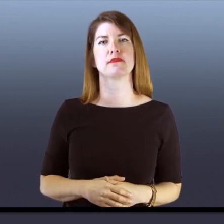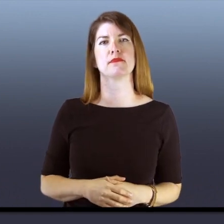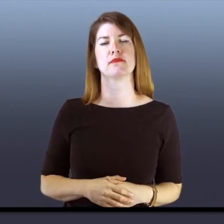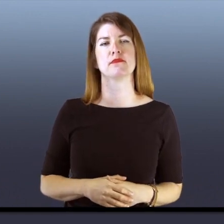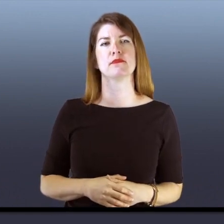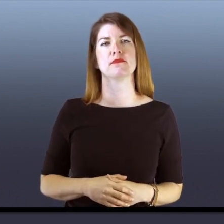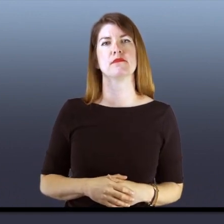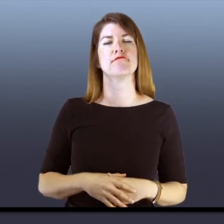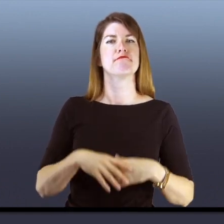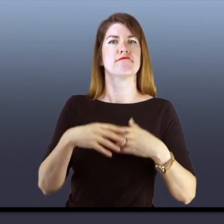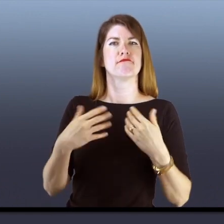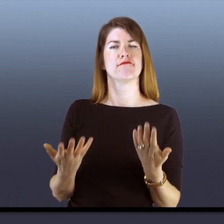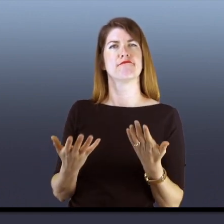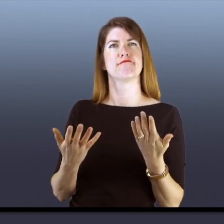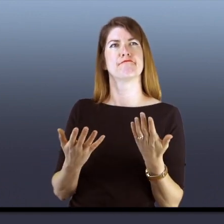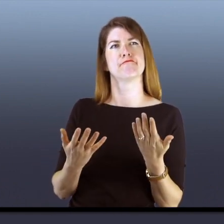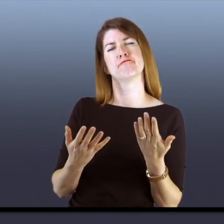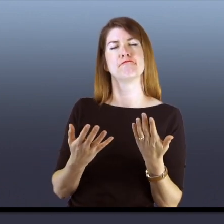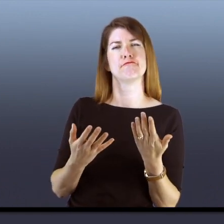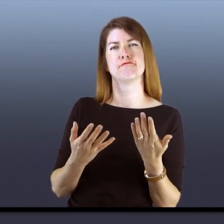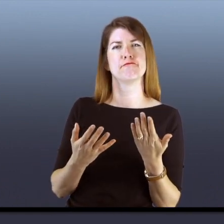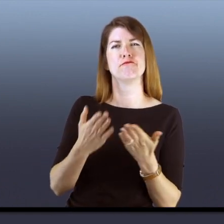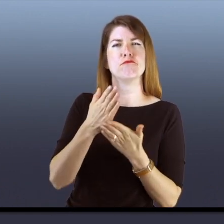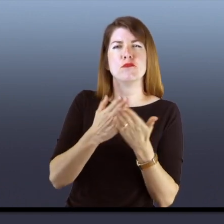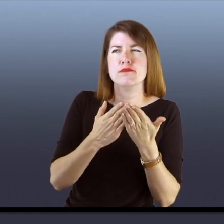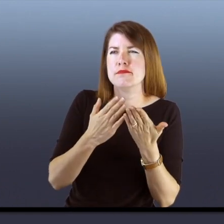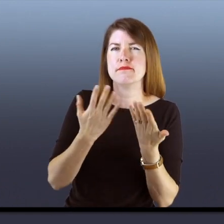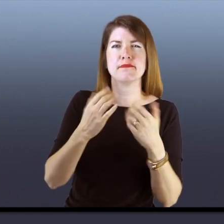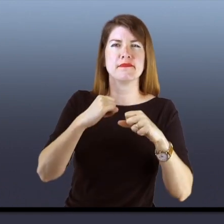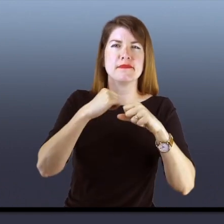So what are some of the facts and statistics throughout the general population?